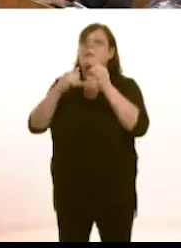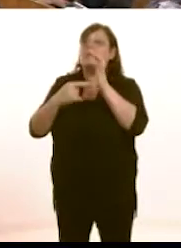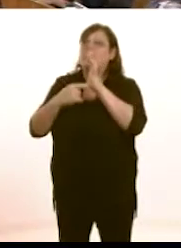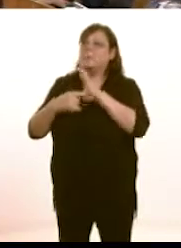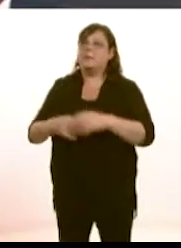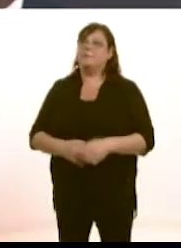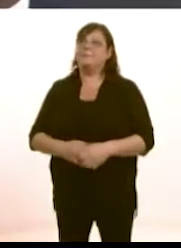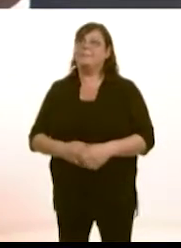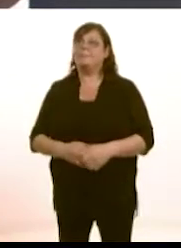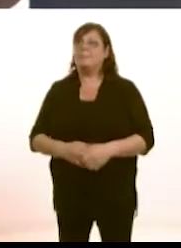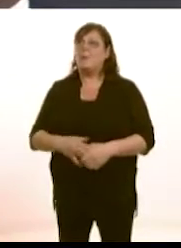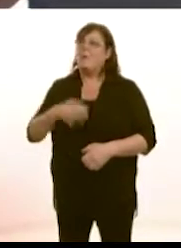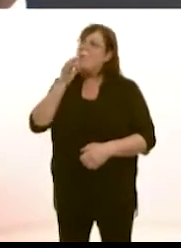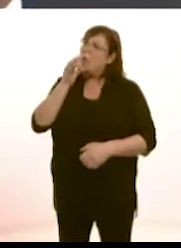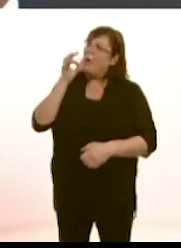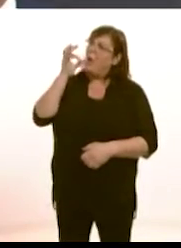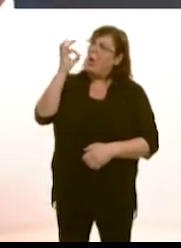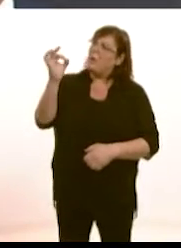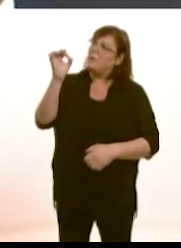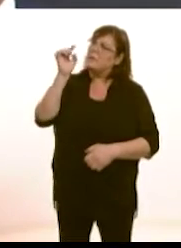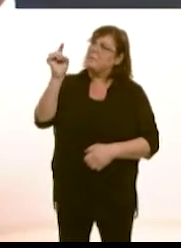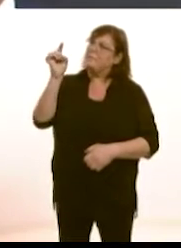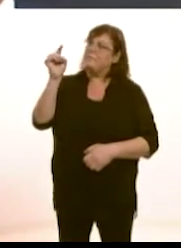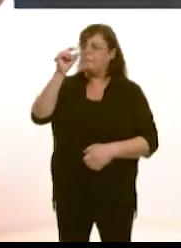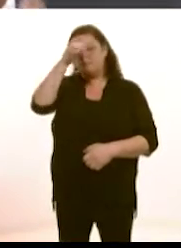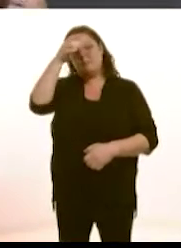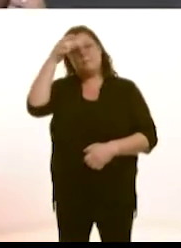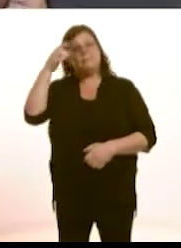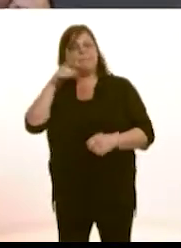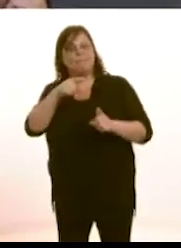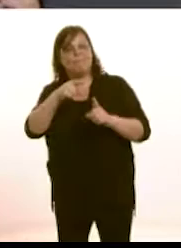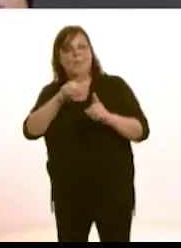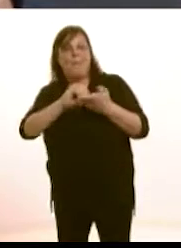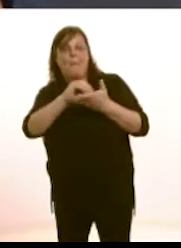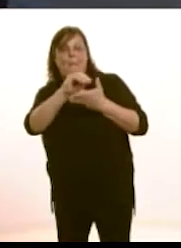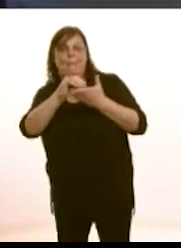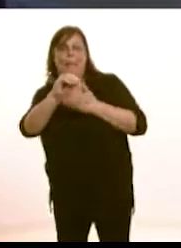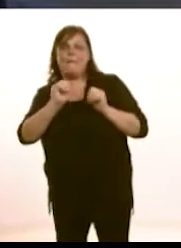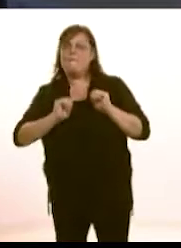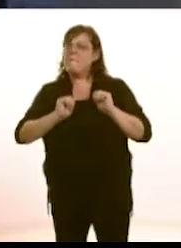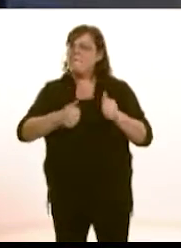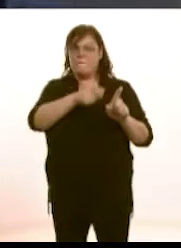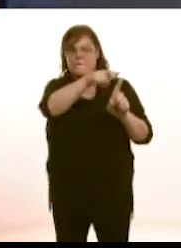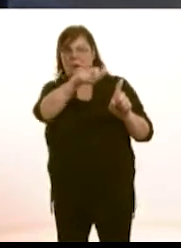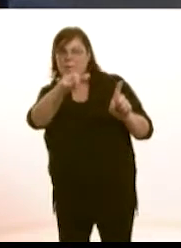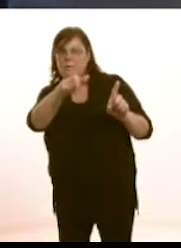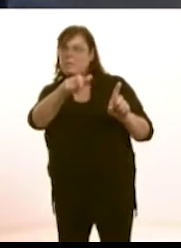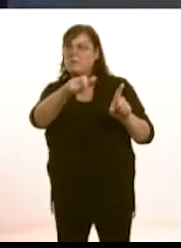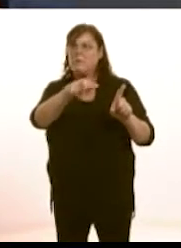Simon Thomas: Beth ywír cyfleoedd, bellach, felly, i unioniír sefyllfa rhwng taliadau i ffermwyr a thaliadau syín cael eu gweld fel taliadau amgylcheddol i greu un cynllun